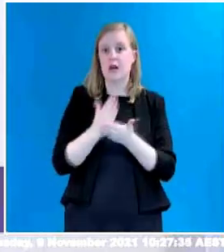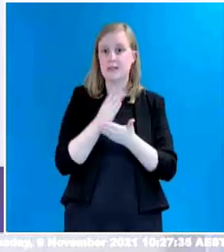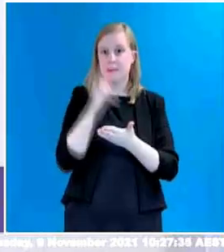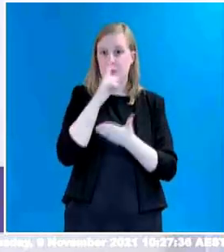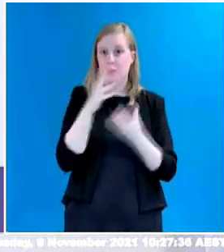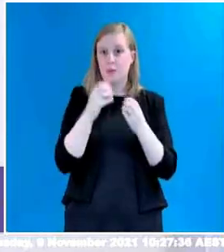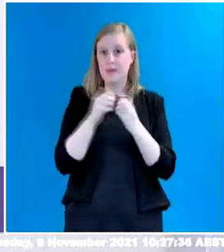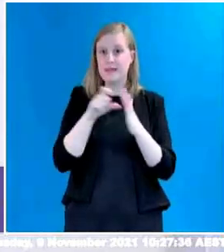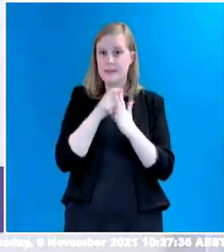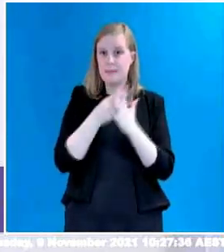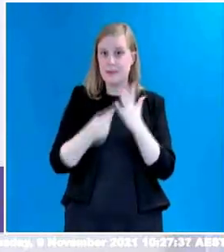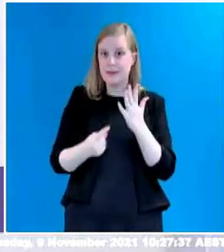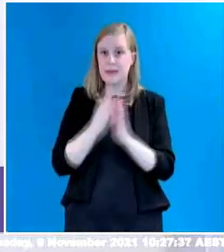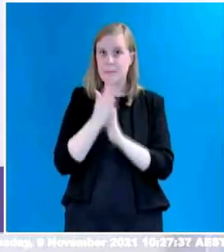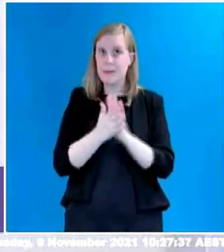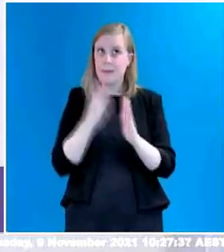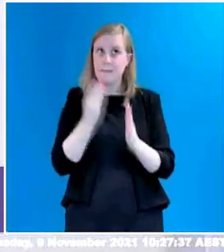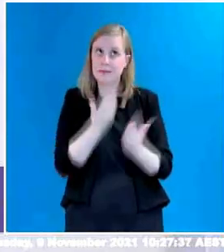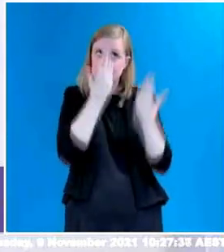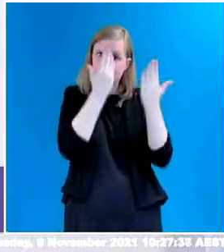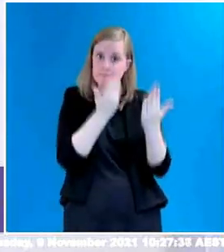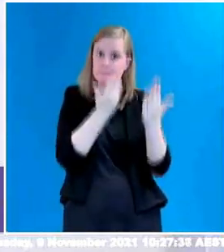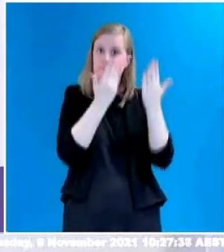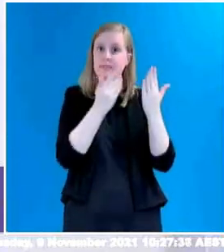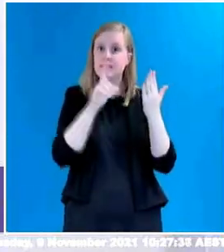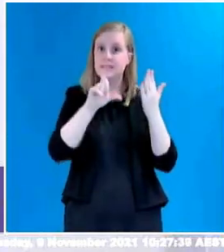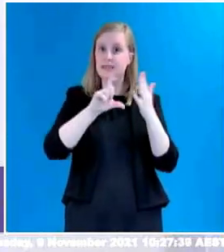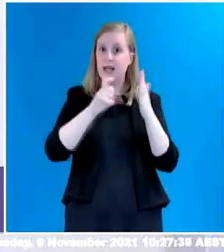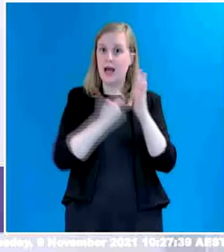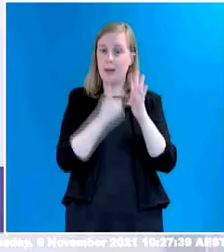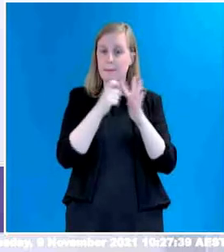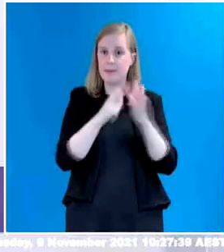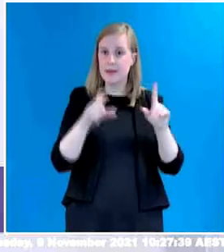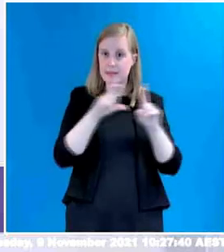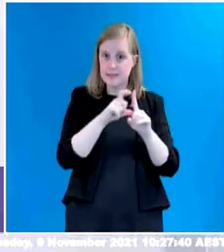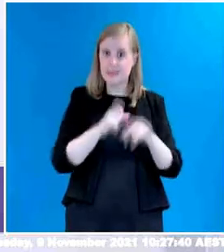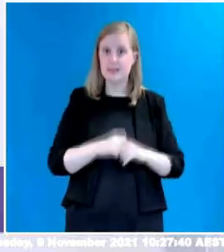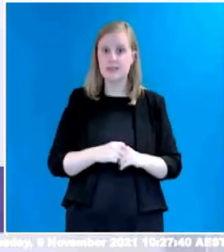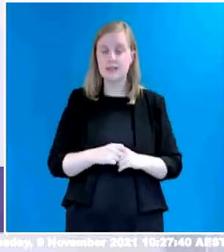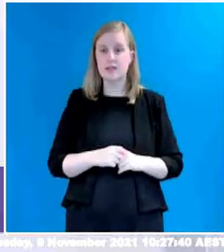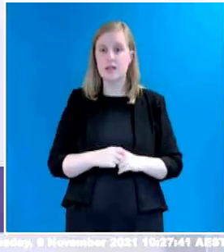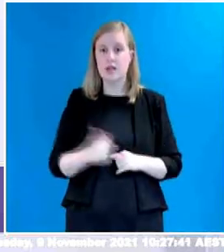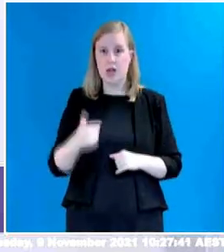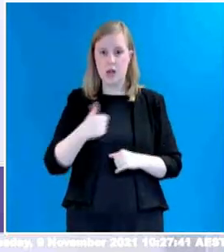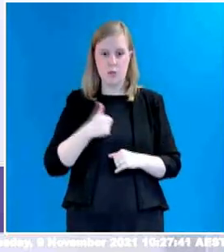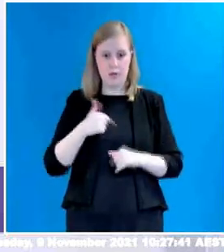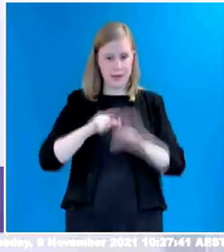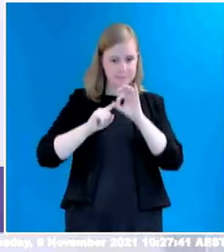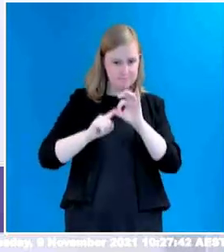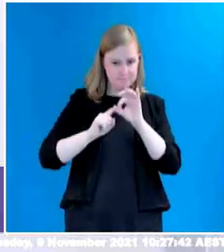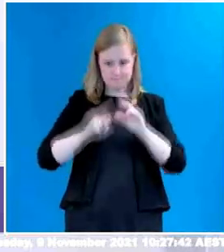CRPD, and our focus is on violence, abuse, neglect and exploitation of human rights.